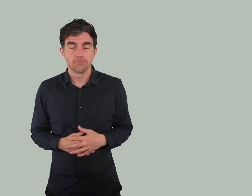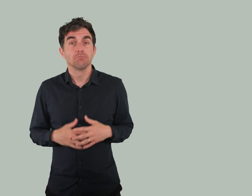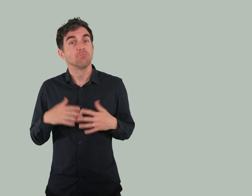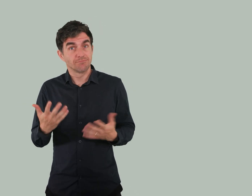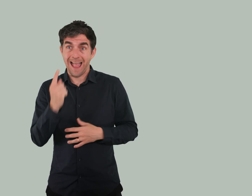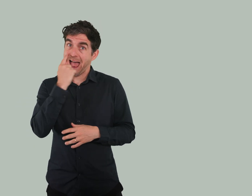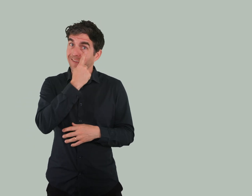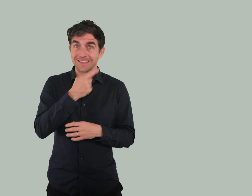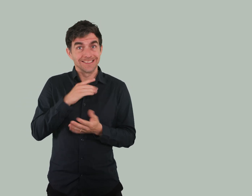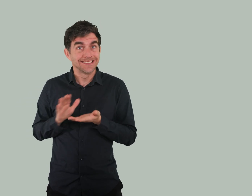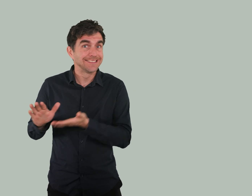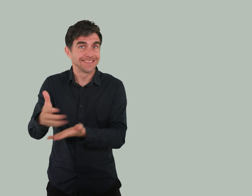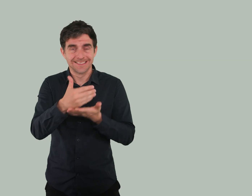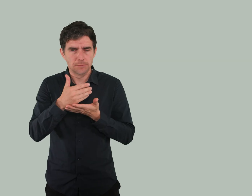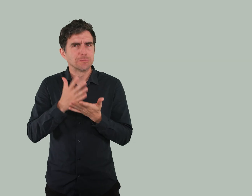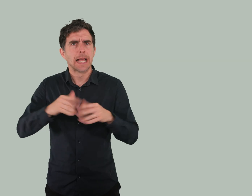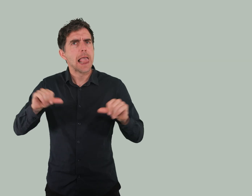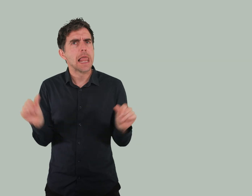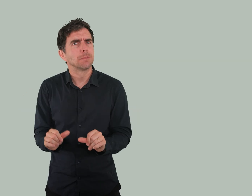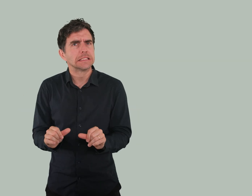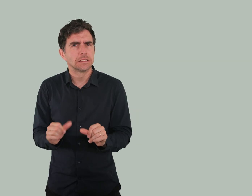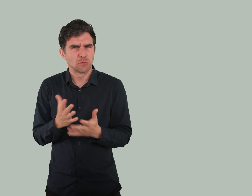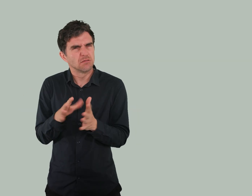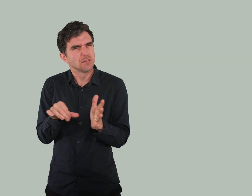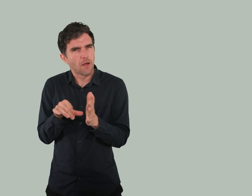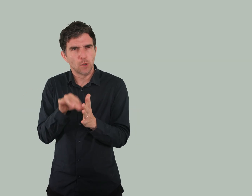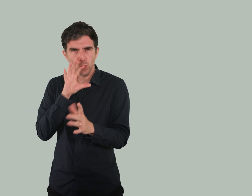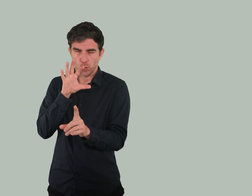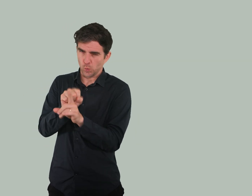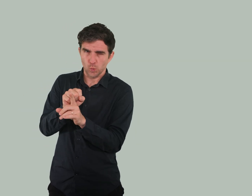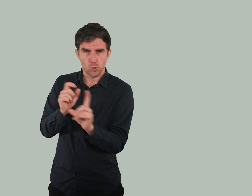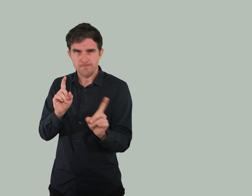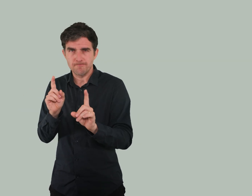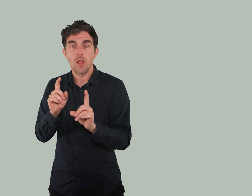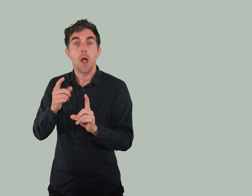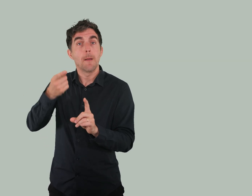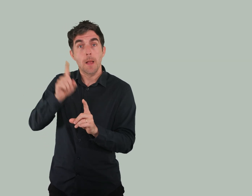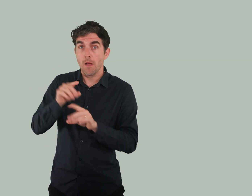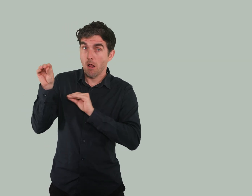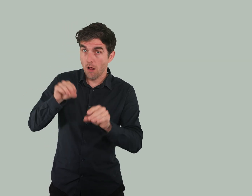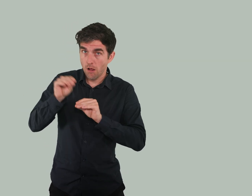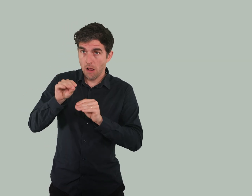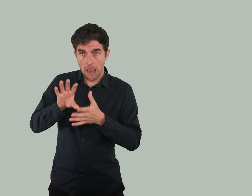280. The evidence base is also limited. It is difficult to isolate the effect of migration